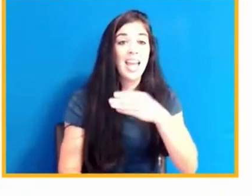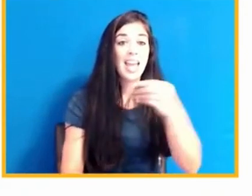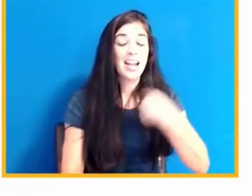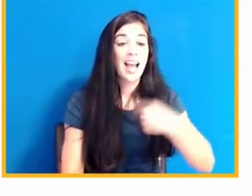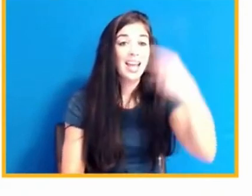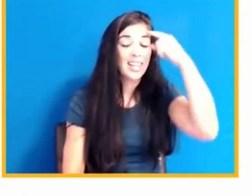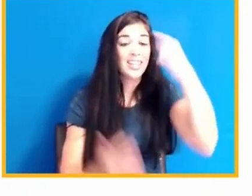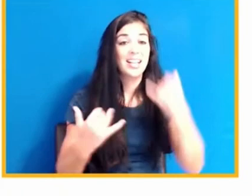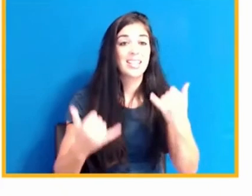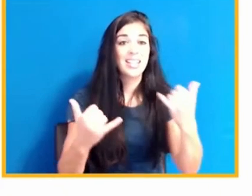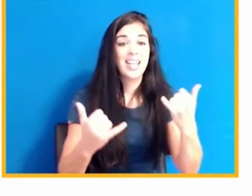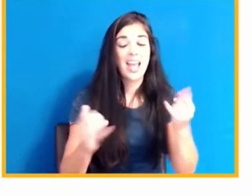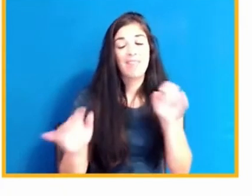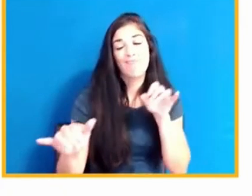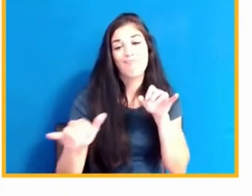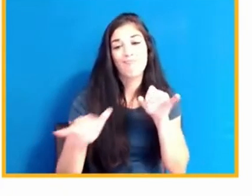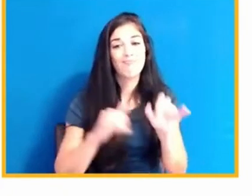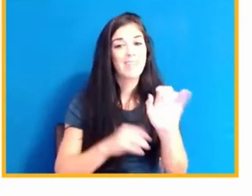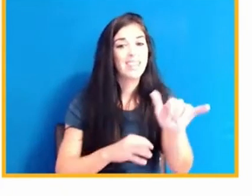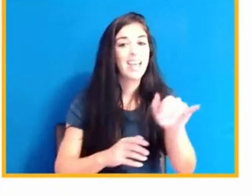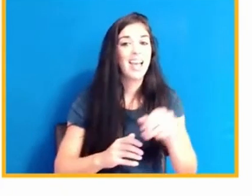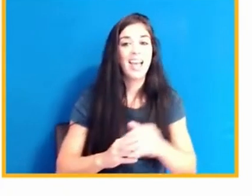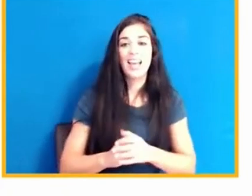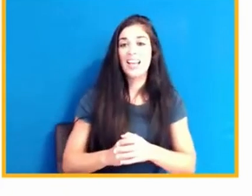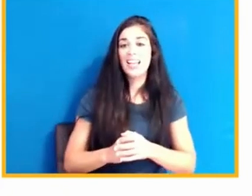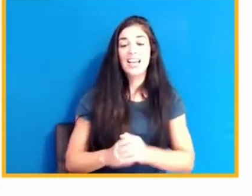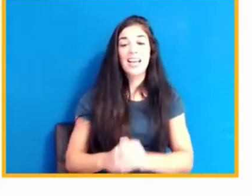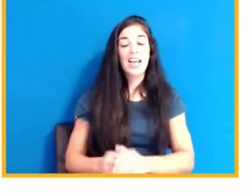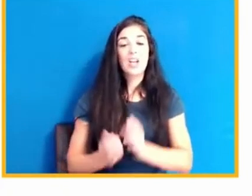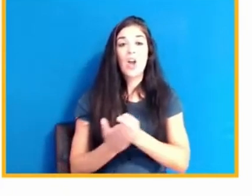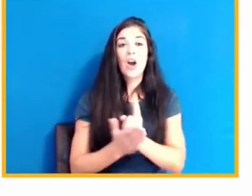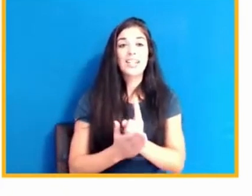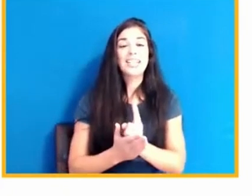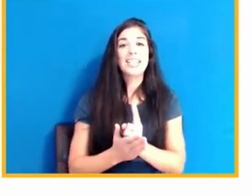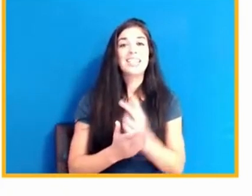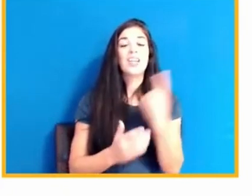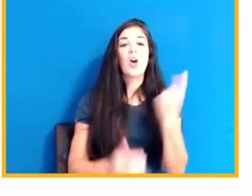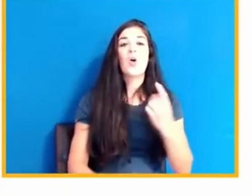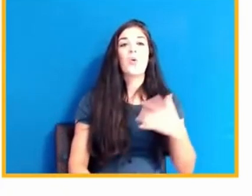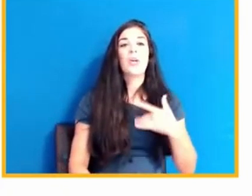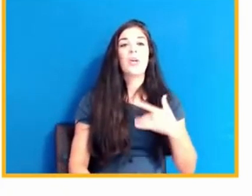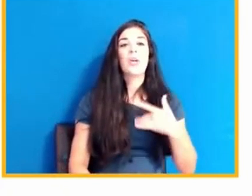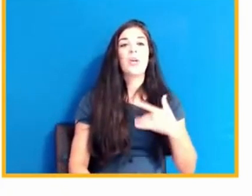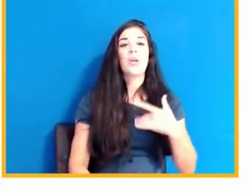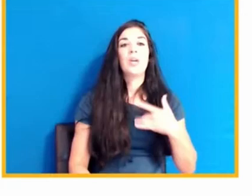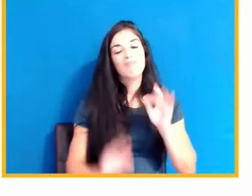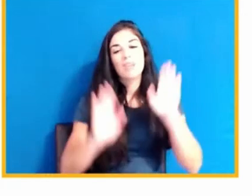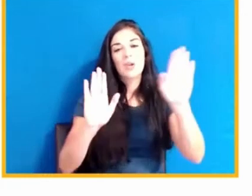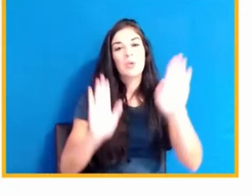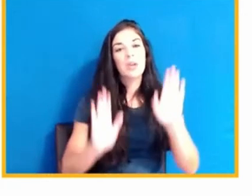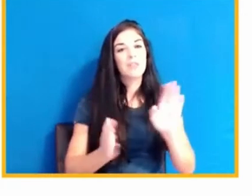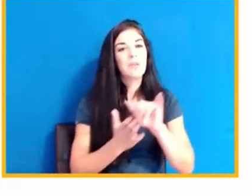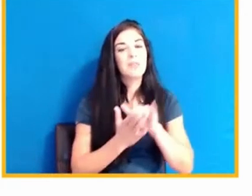was no different and honestly it was always a treat to get this unique contemporary kind of take